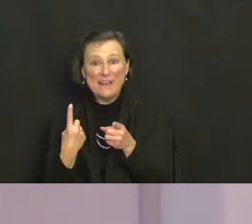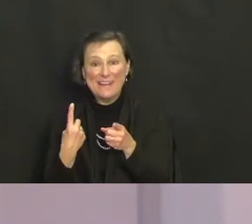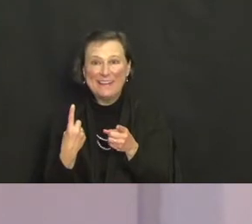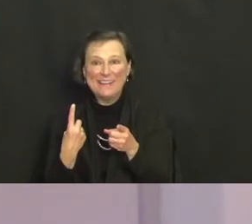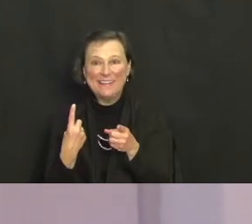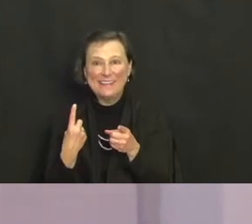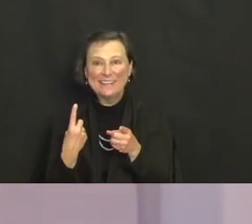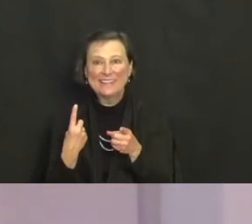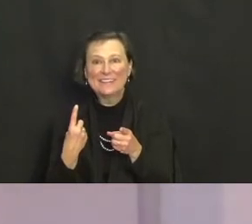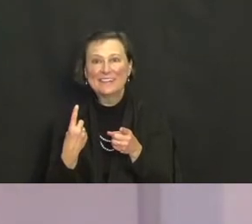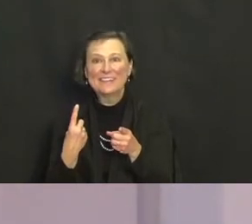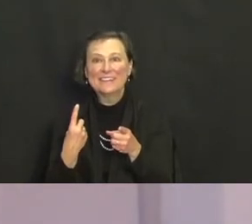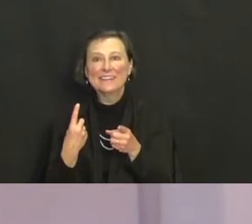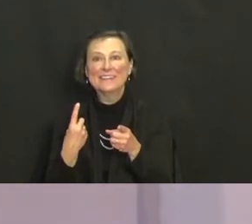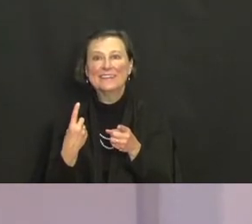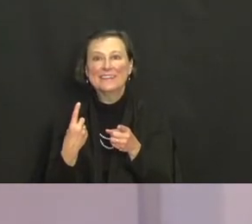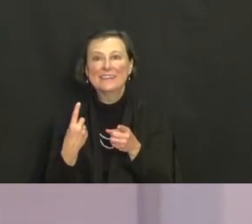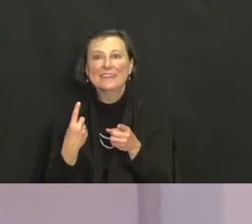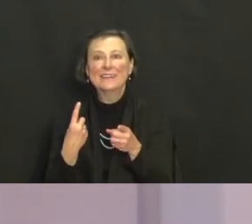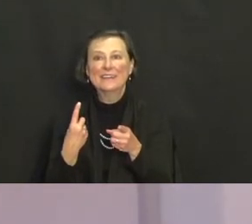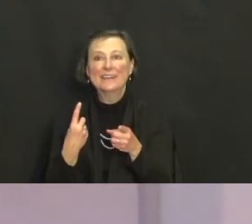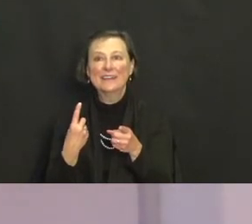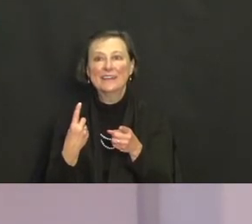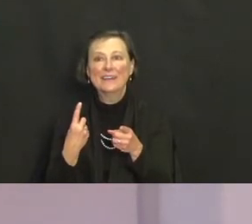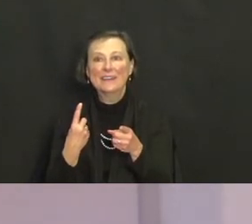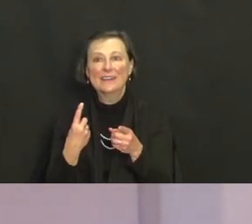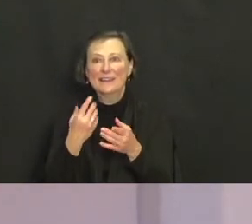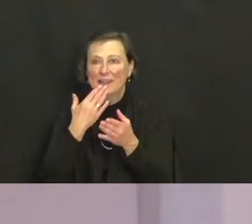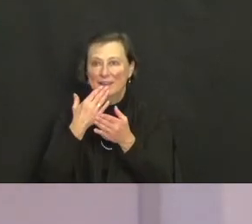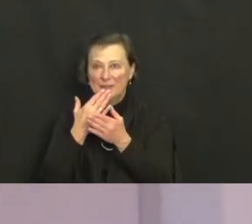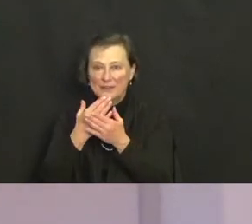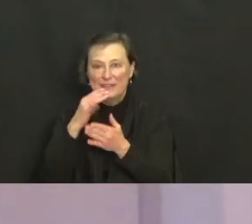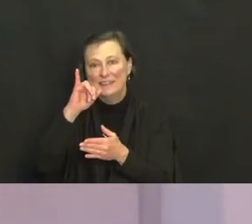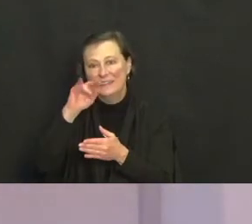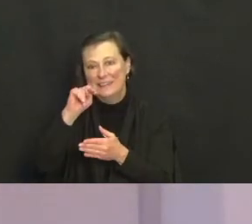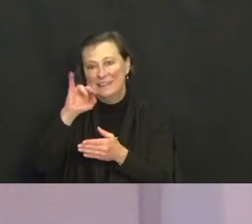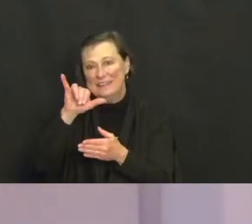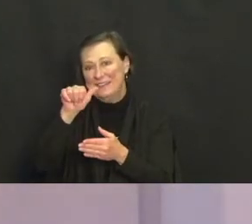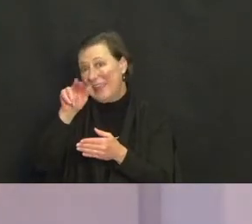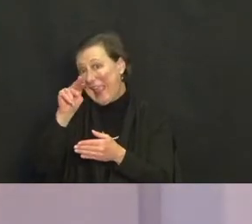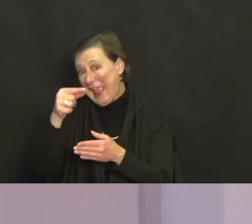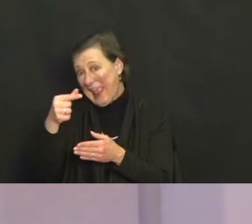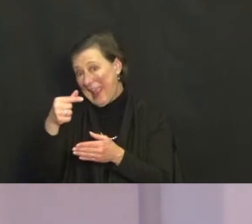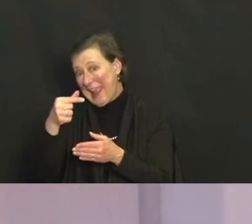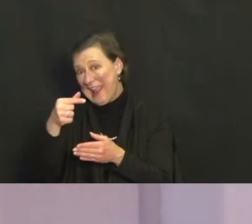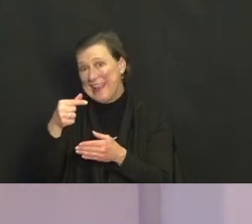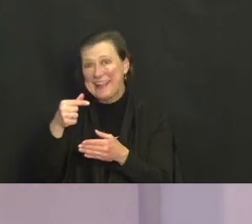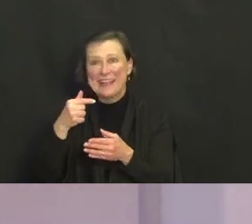And, here's a good yin-yang one. I’m trying to excite you.